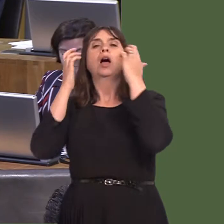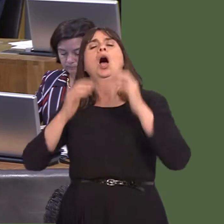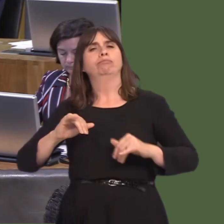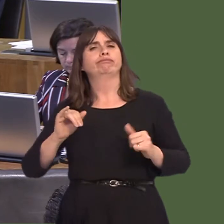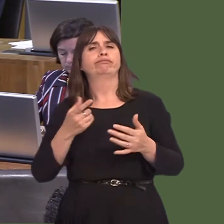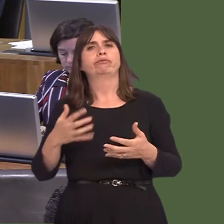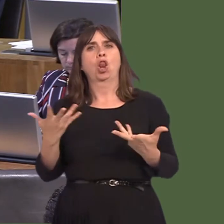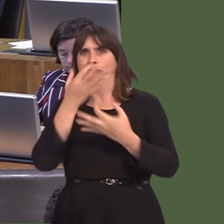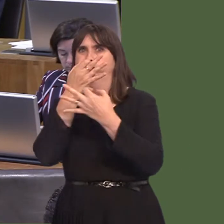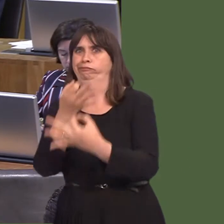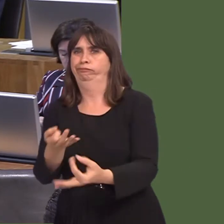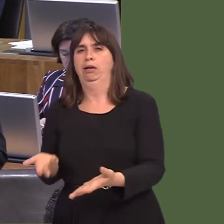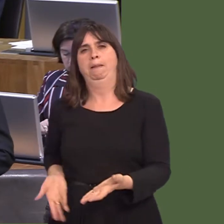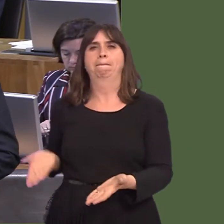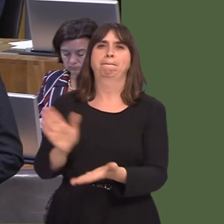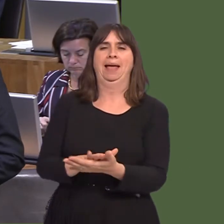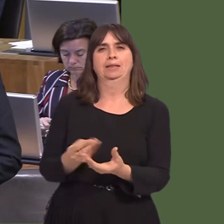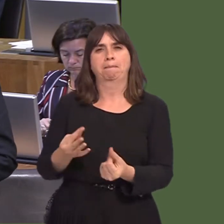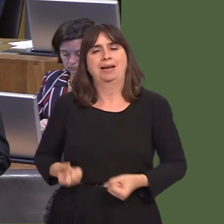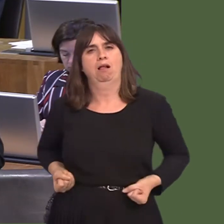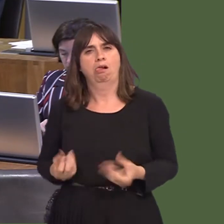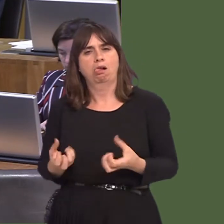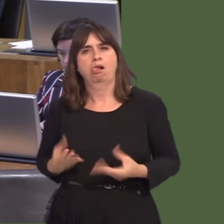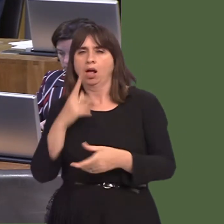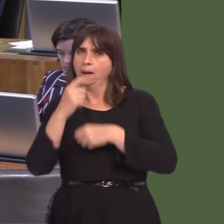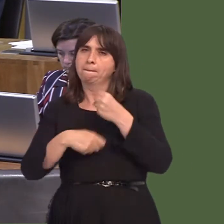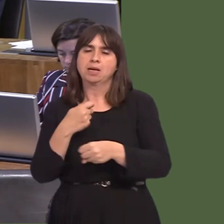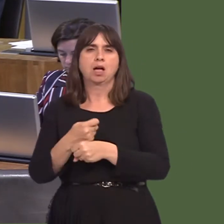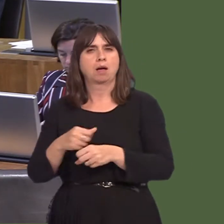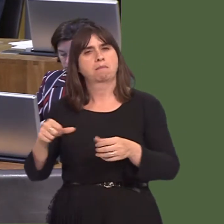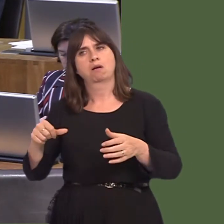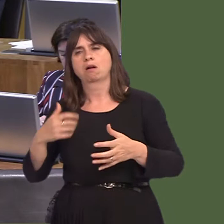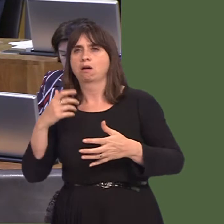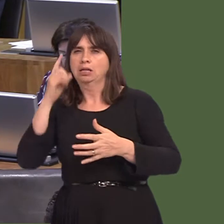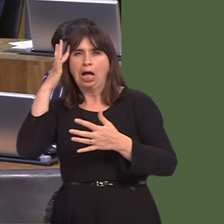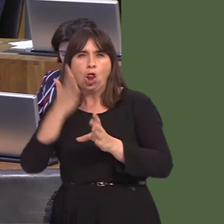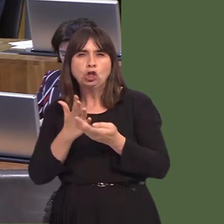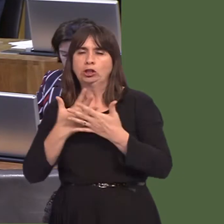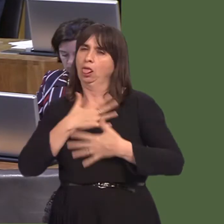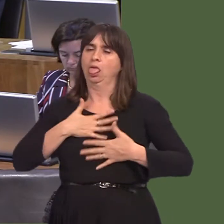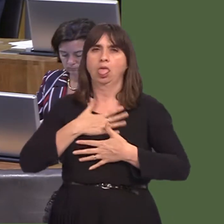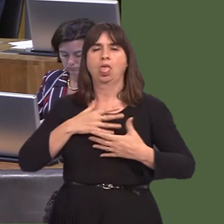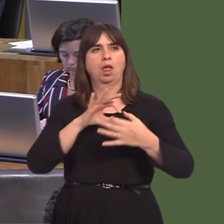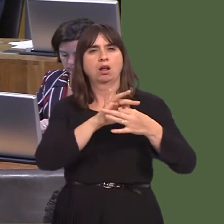As we all know, hardships can include financial hardship, psychological distress and the breakdown of personal relationships.